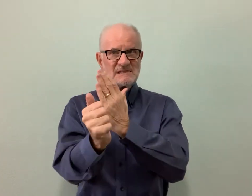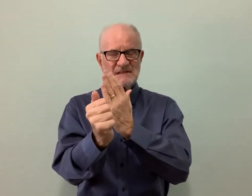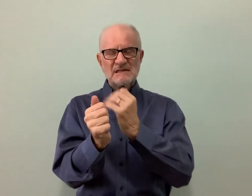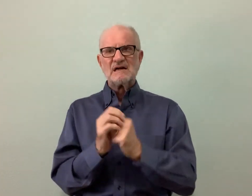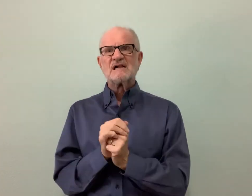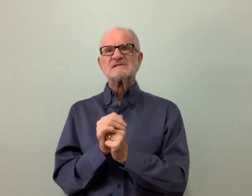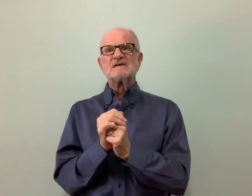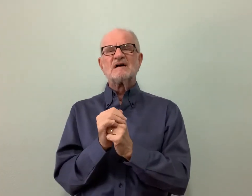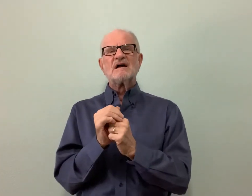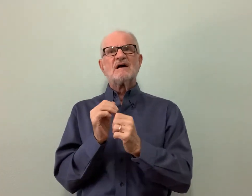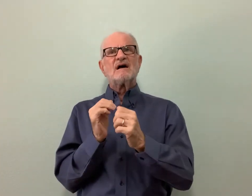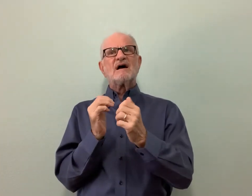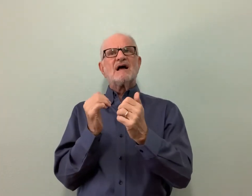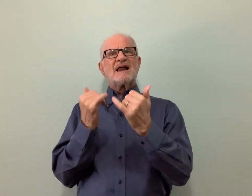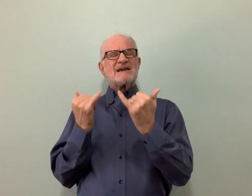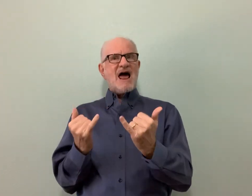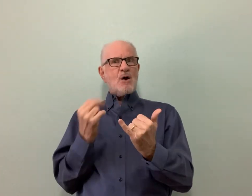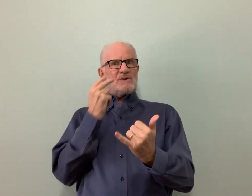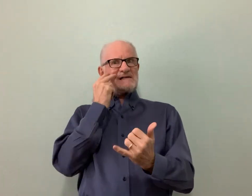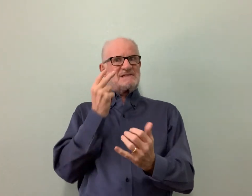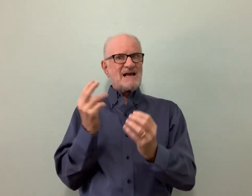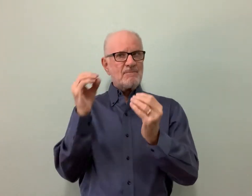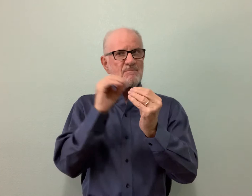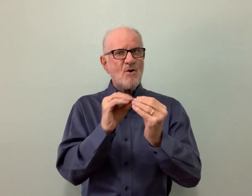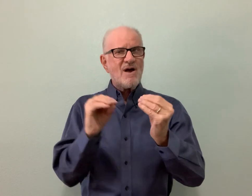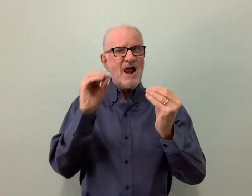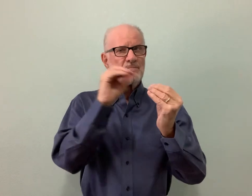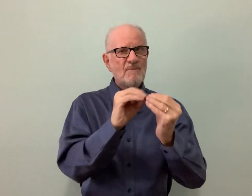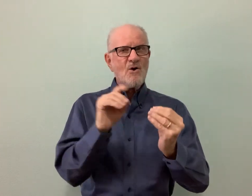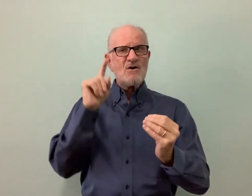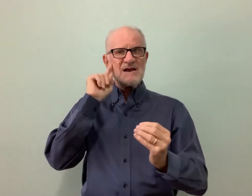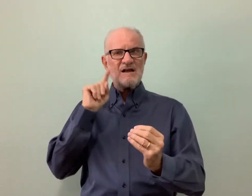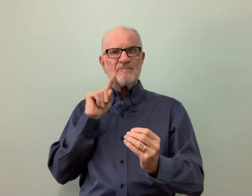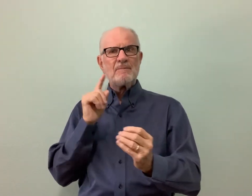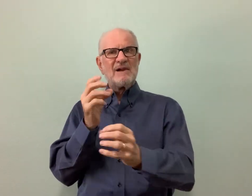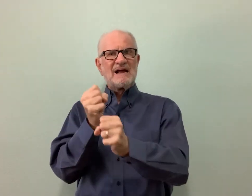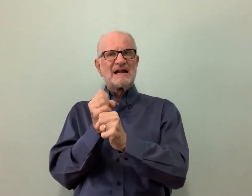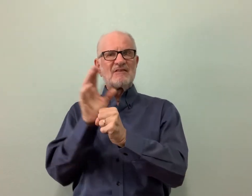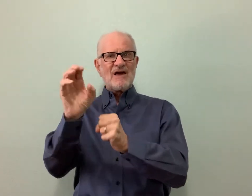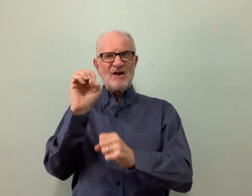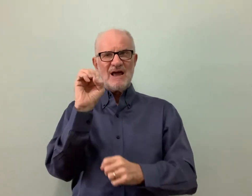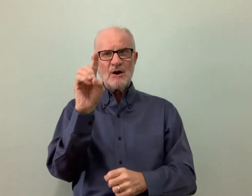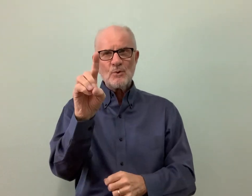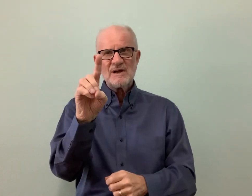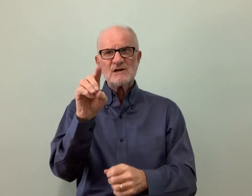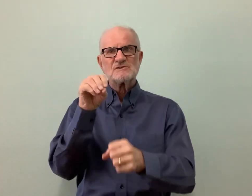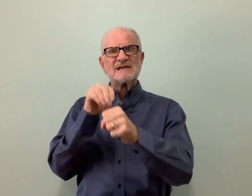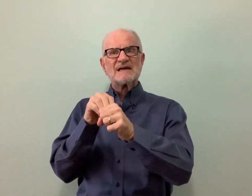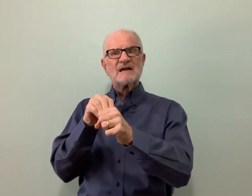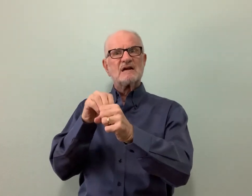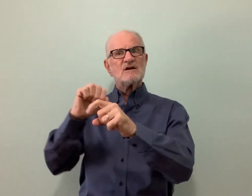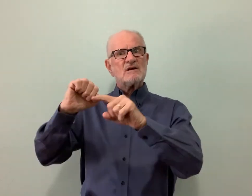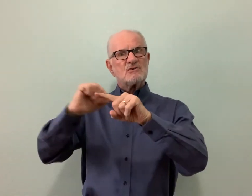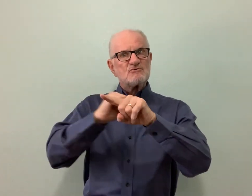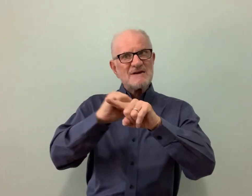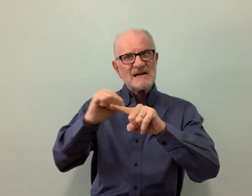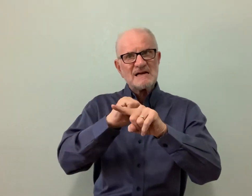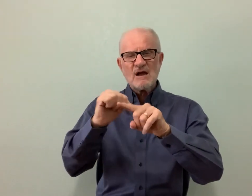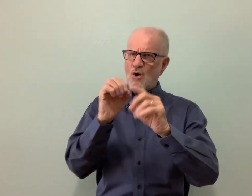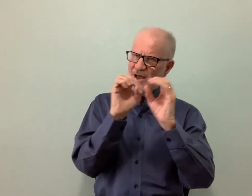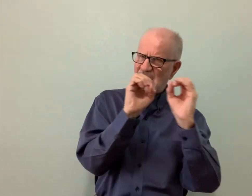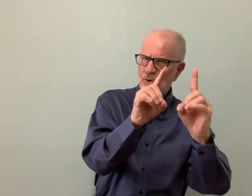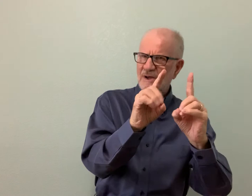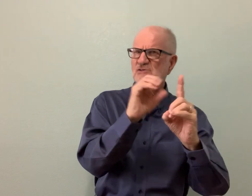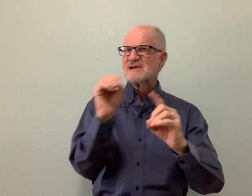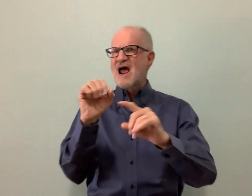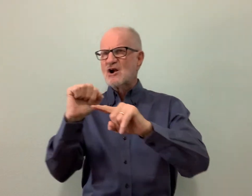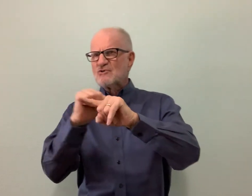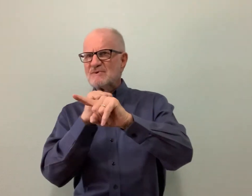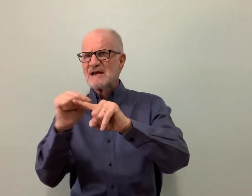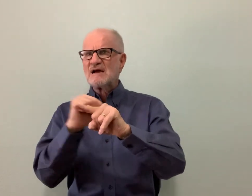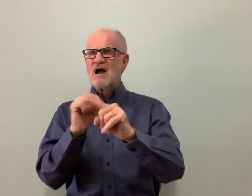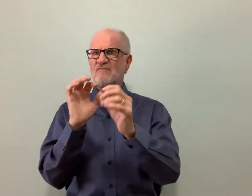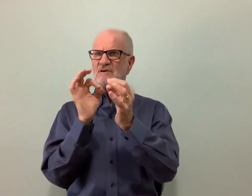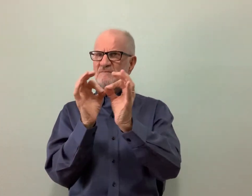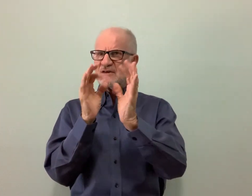Now we see more and more deaf people getting their education in training or education and training of interpreters.